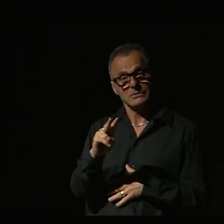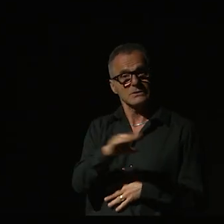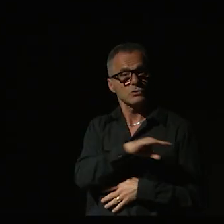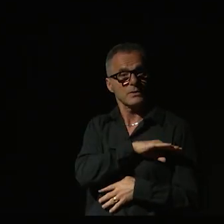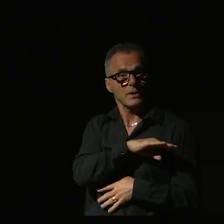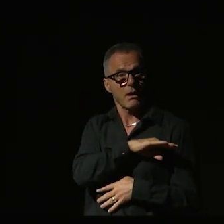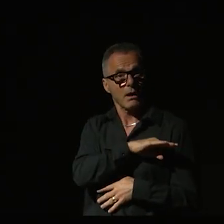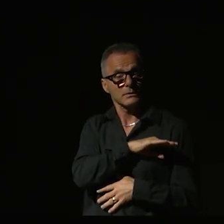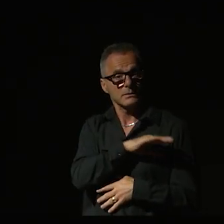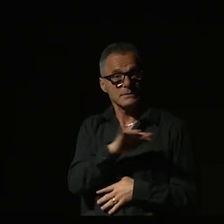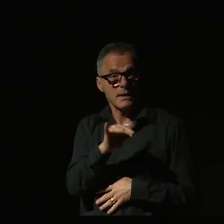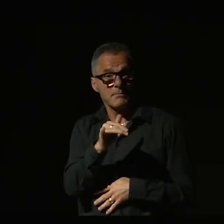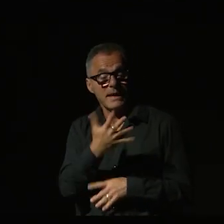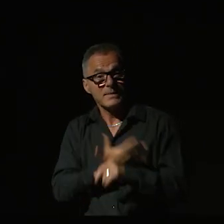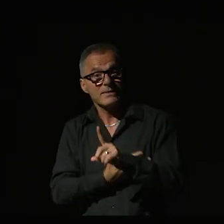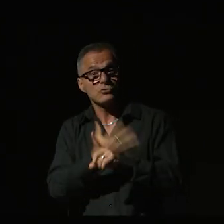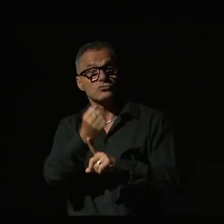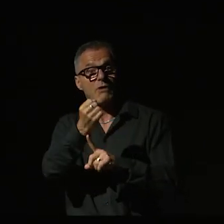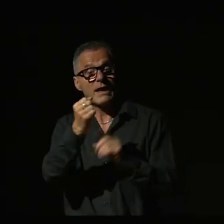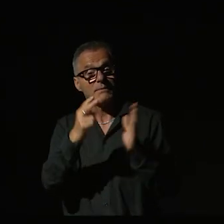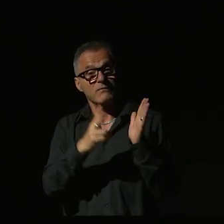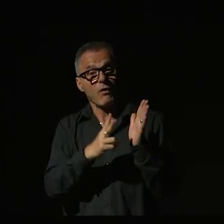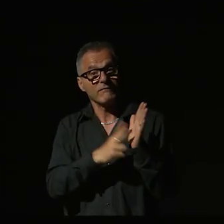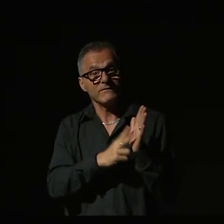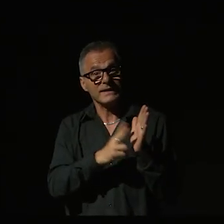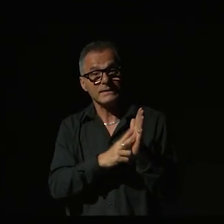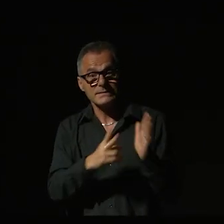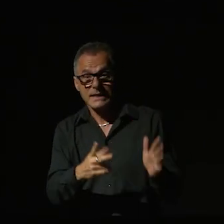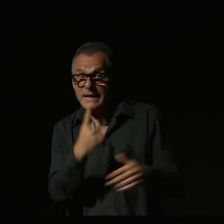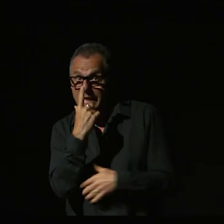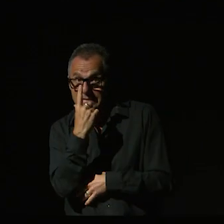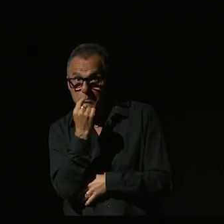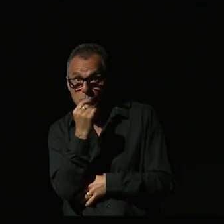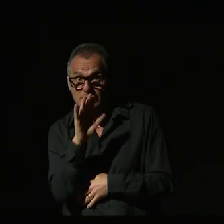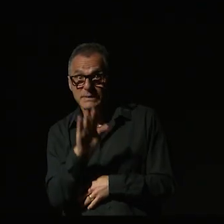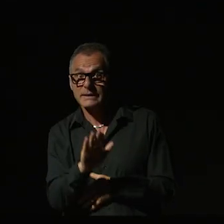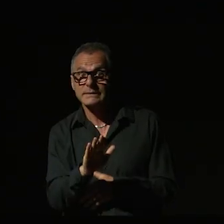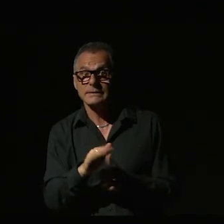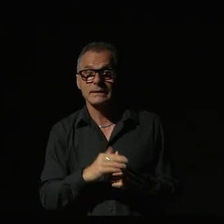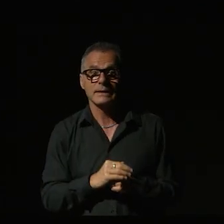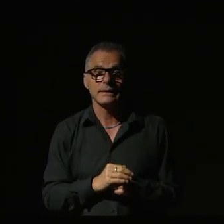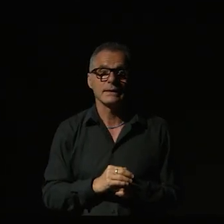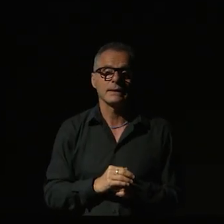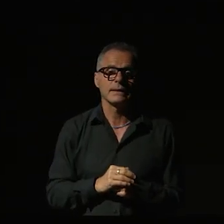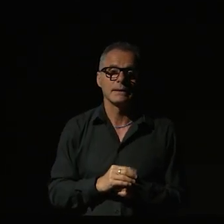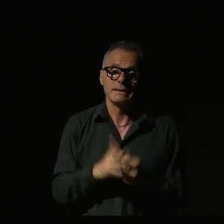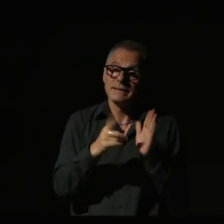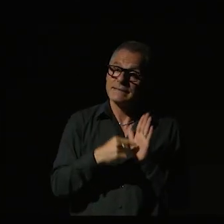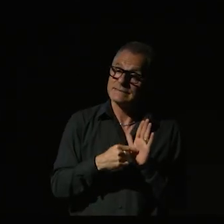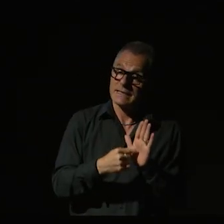and the Triumph of Venus is another possibility for reading this image.